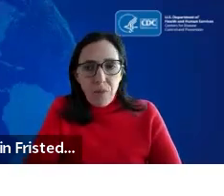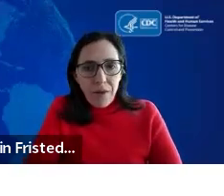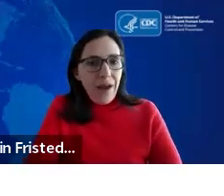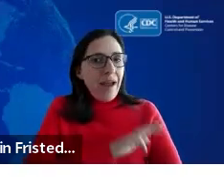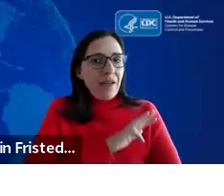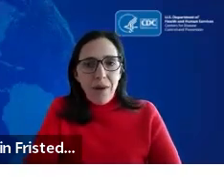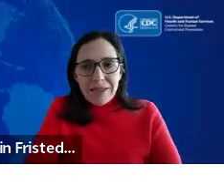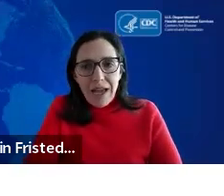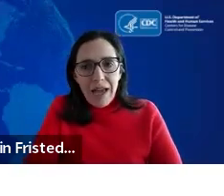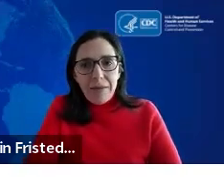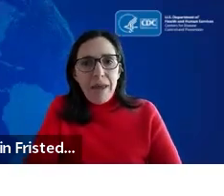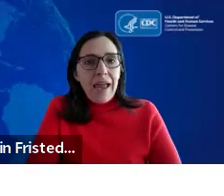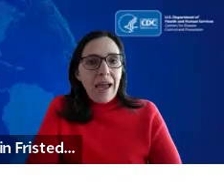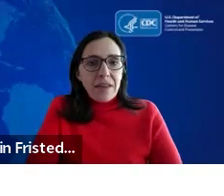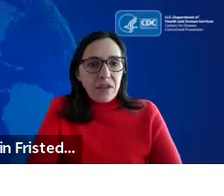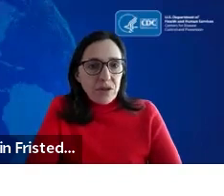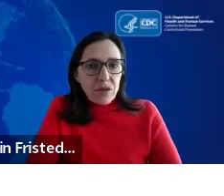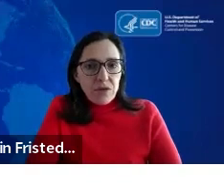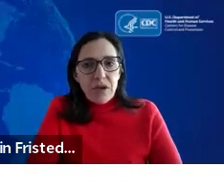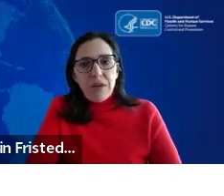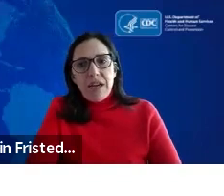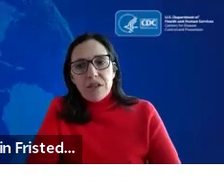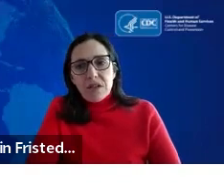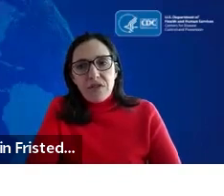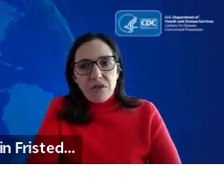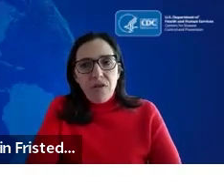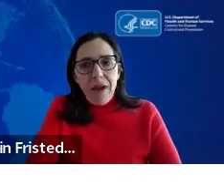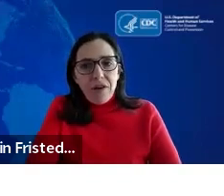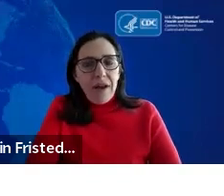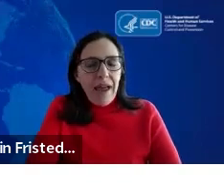in the right way, the right time and that there's huge implications for sort of whether